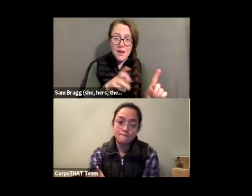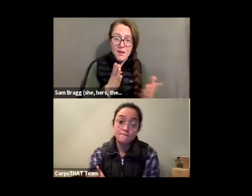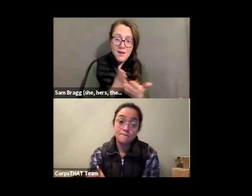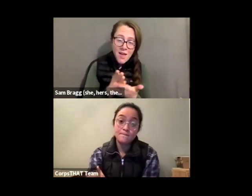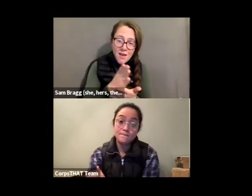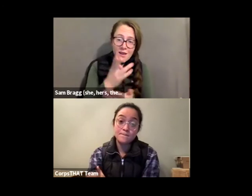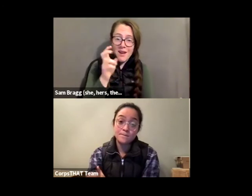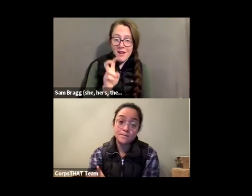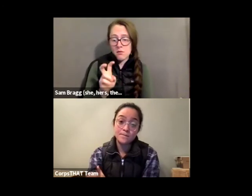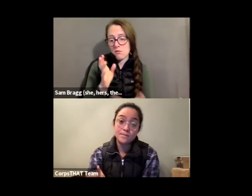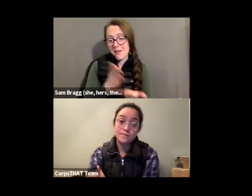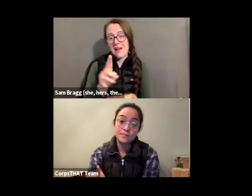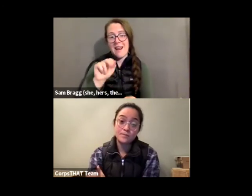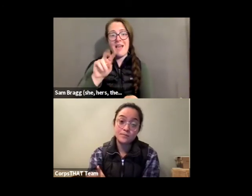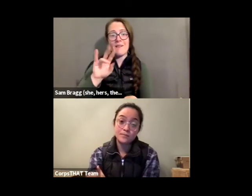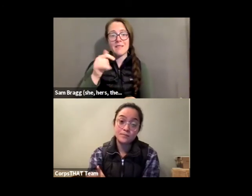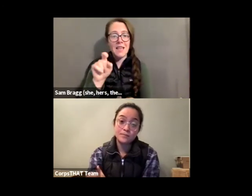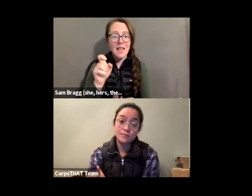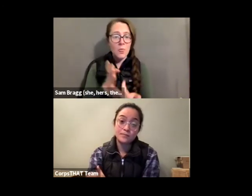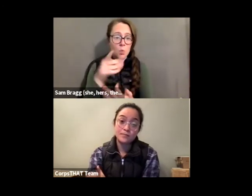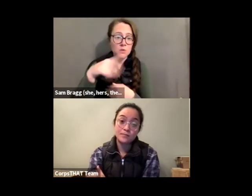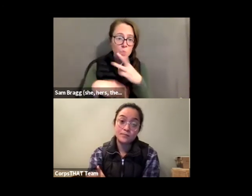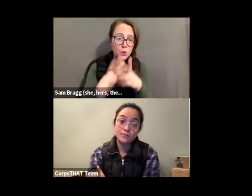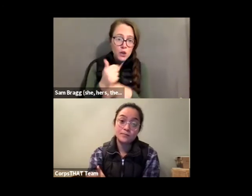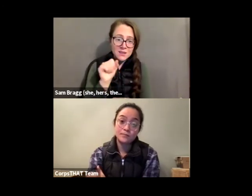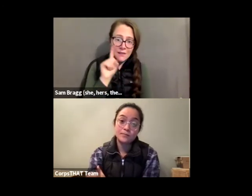if a deaf individual is there they're going to have that cultural experience they're going to be